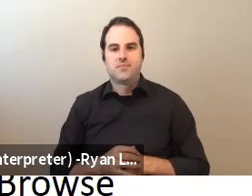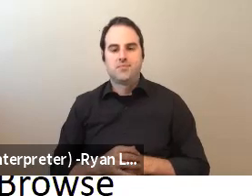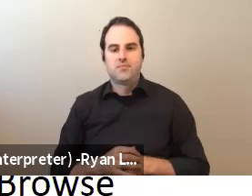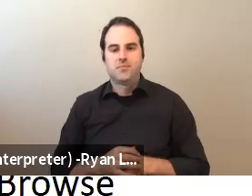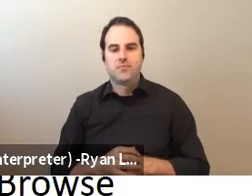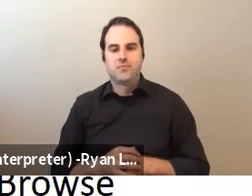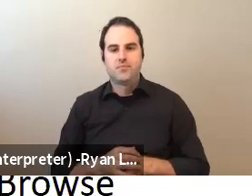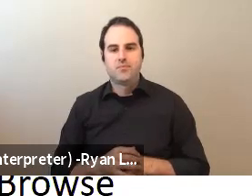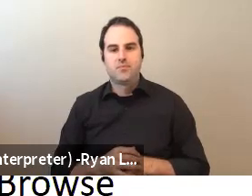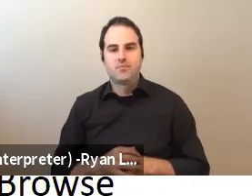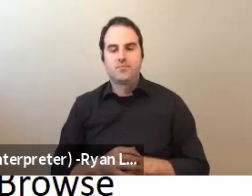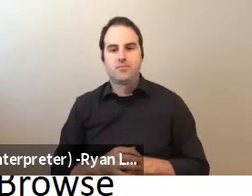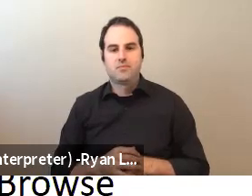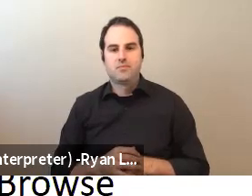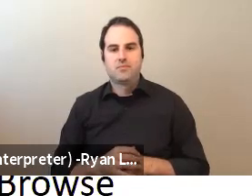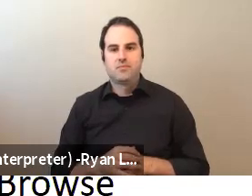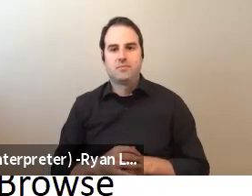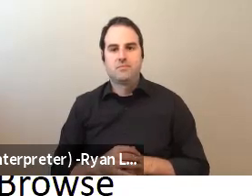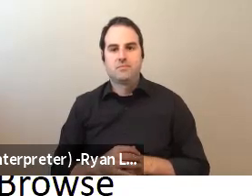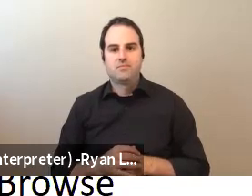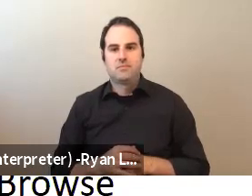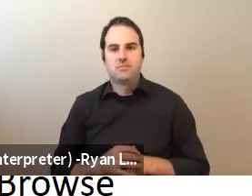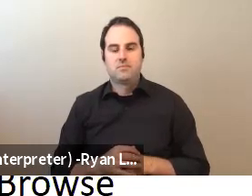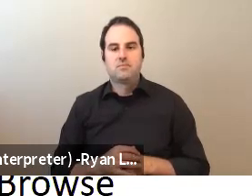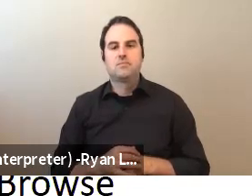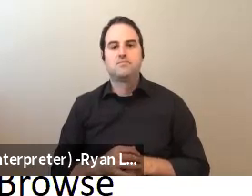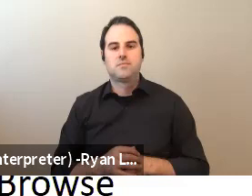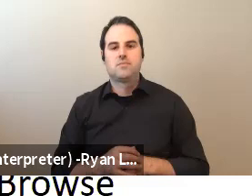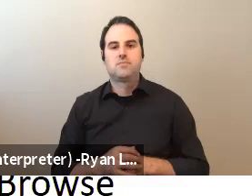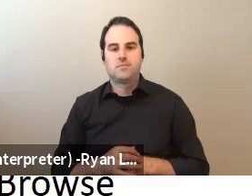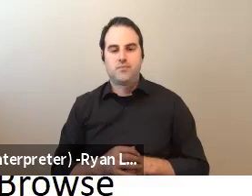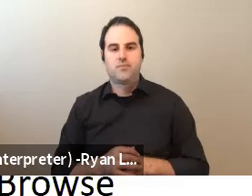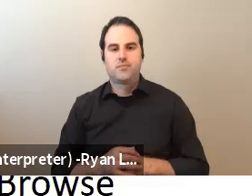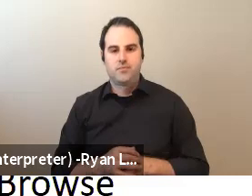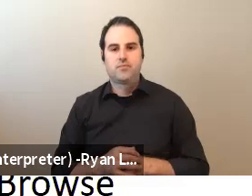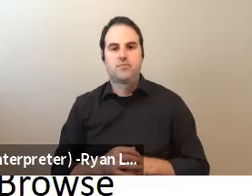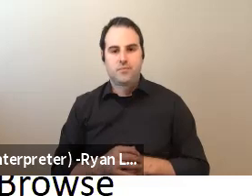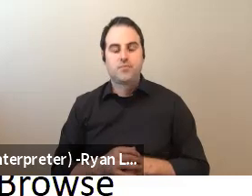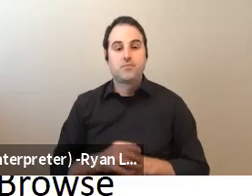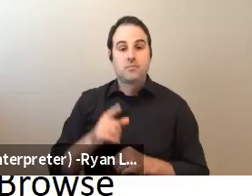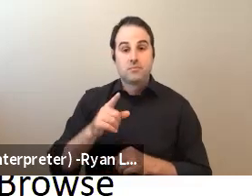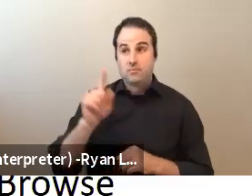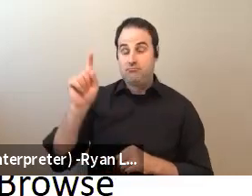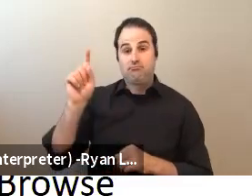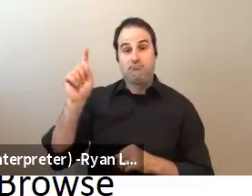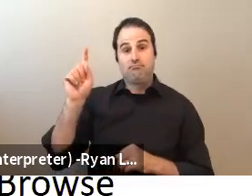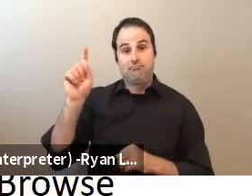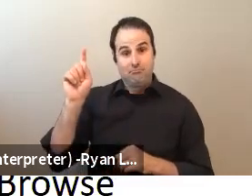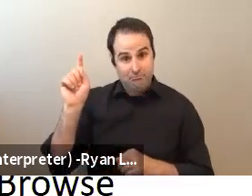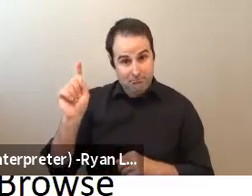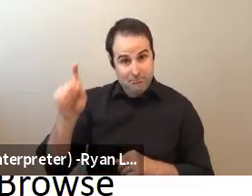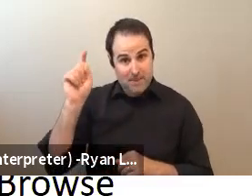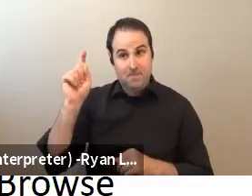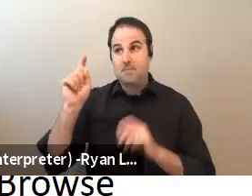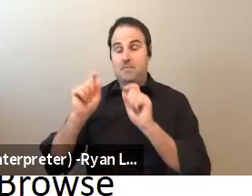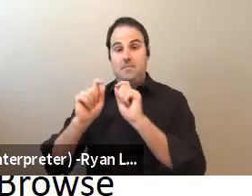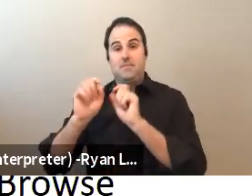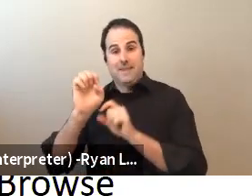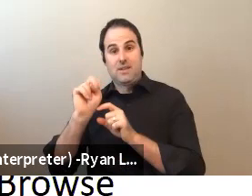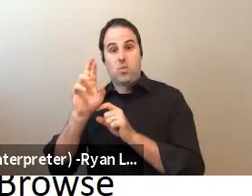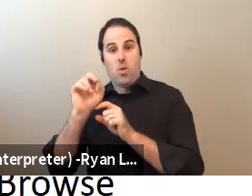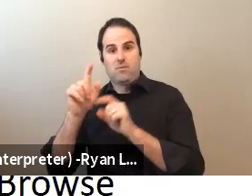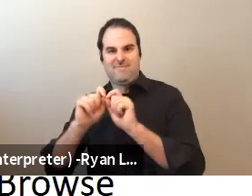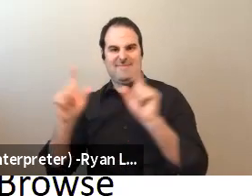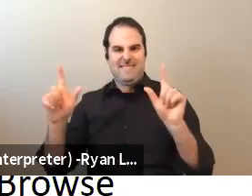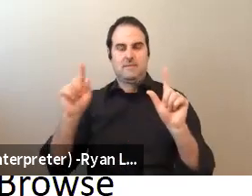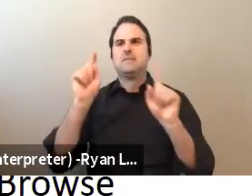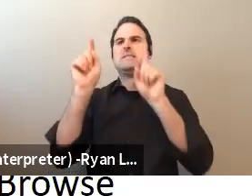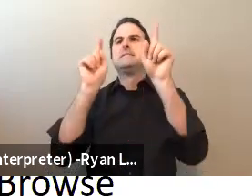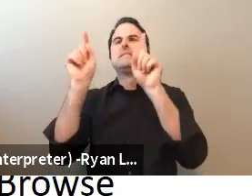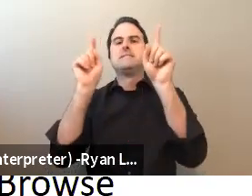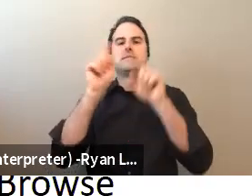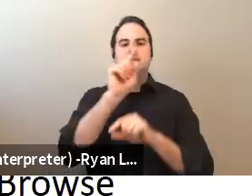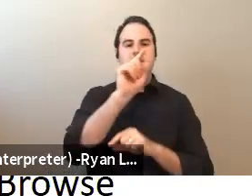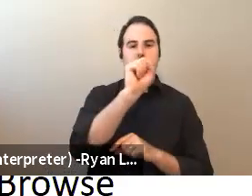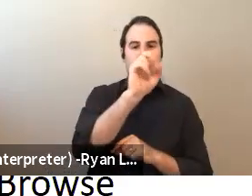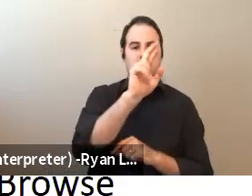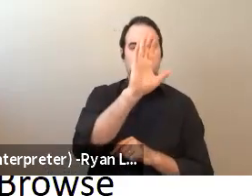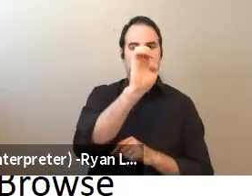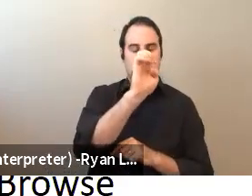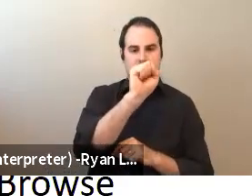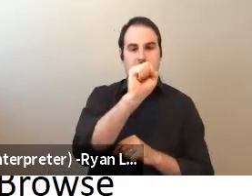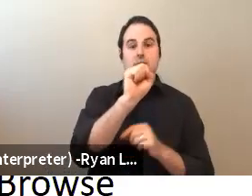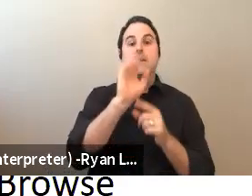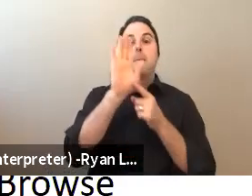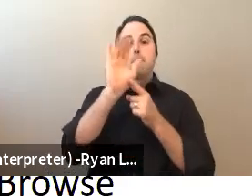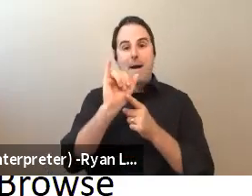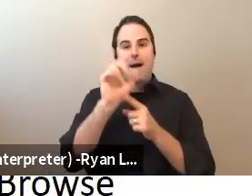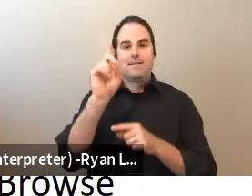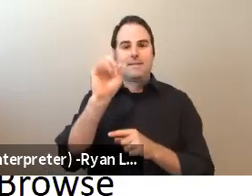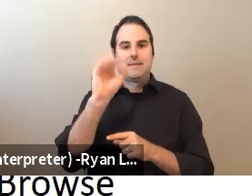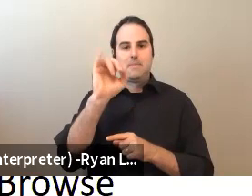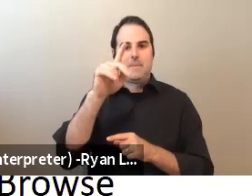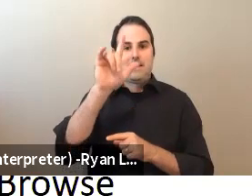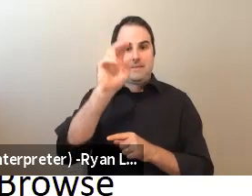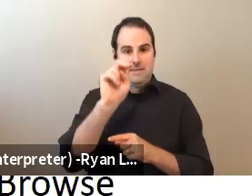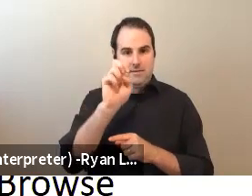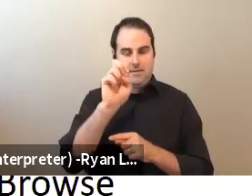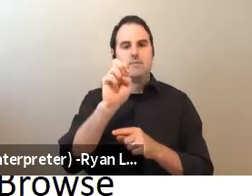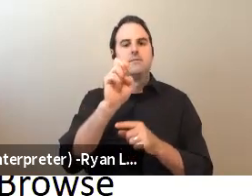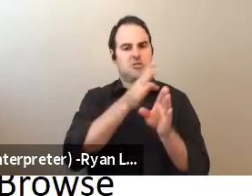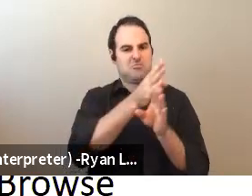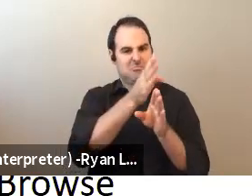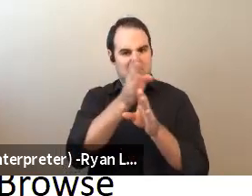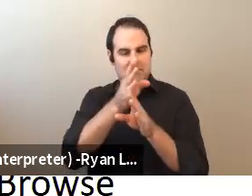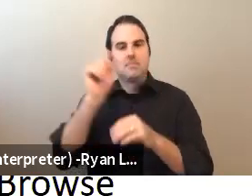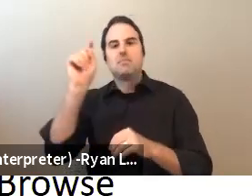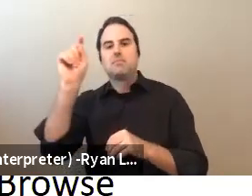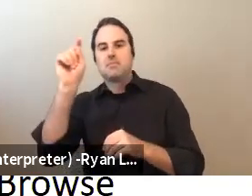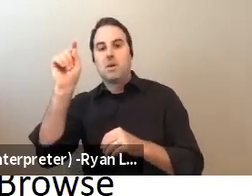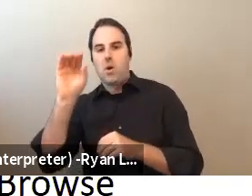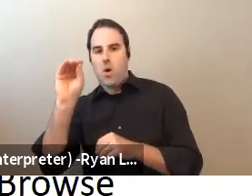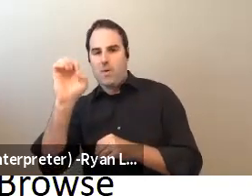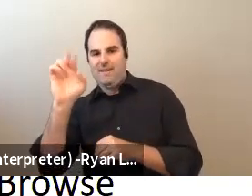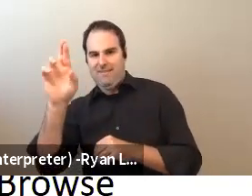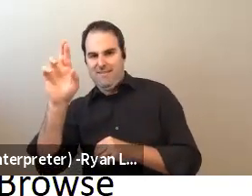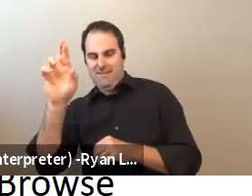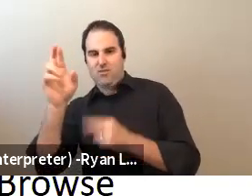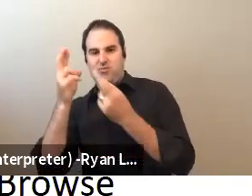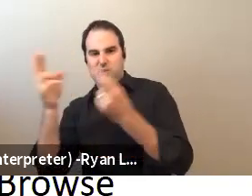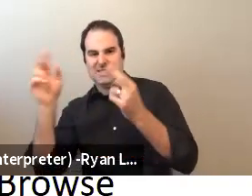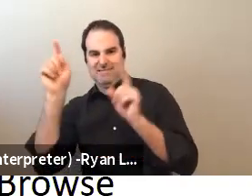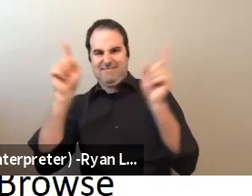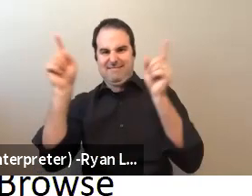Sally Potter: What I am going to suggest you do is there's a button on the homepage called sources by discipline and another button called OCR collections. And those are the two that I want to suggest you start with, so the